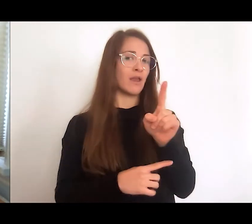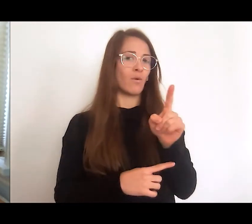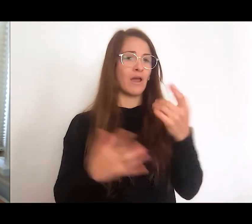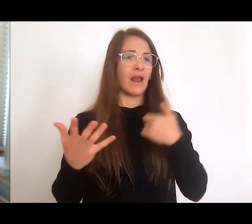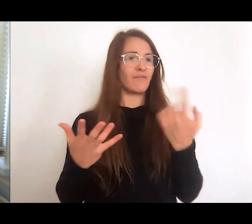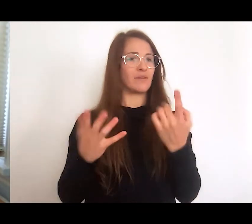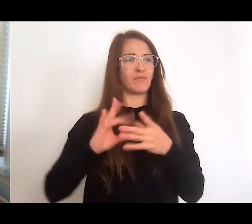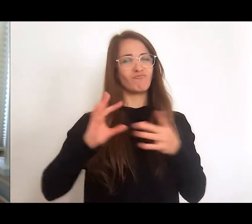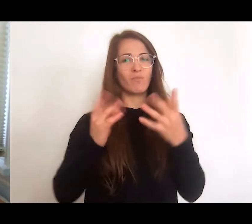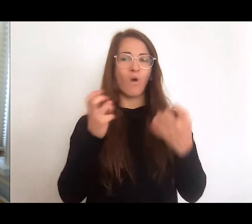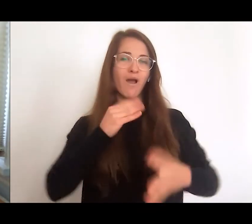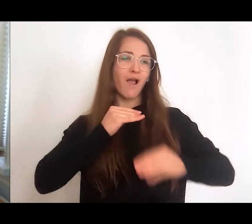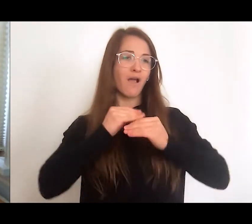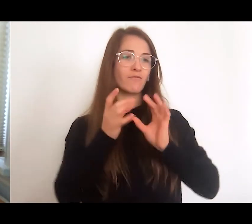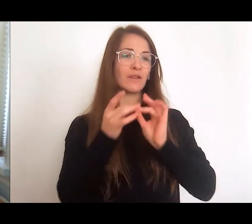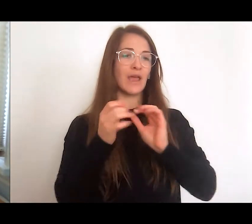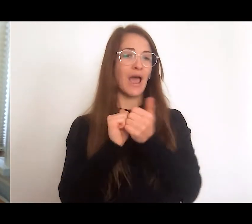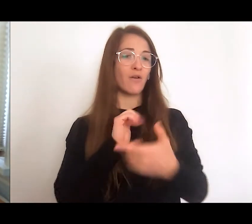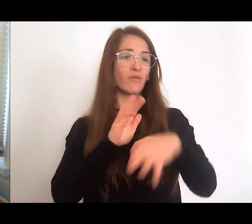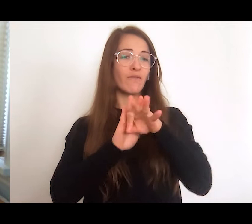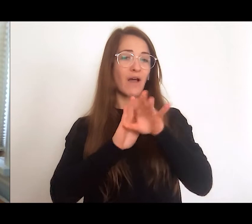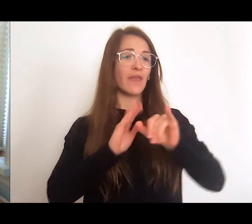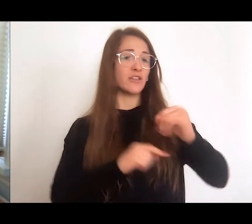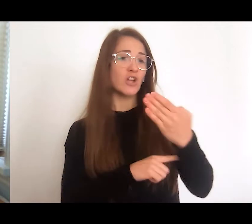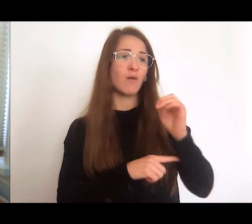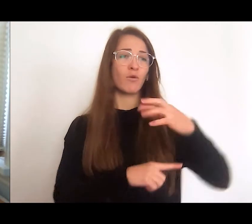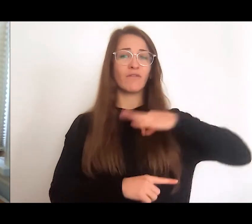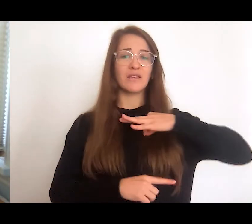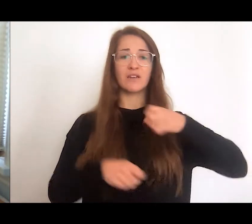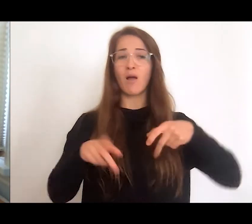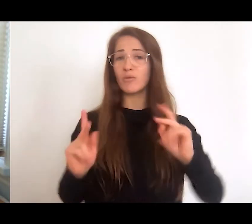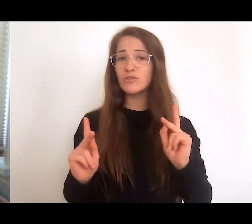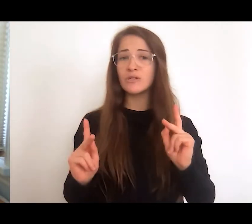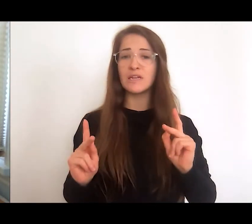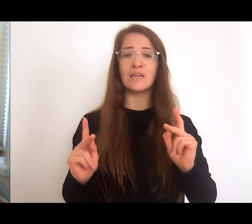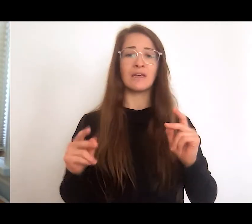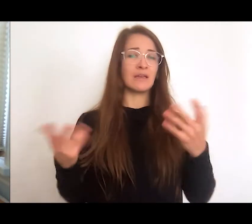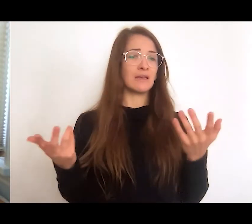THE PANELISTS, HAVE ANYTHING TO SAY MORE ABOUT HOW YOU FOUND THAT JOB OR VOLUNTEER